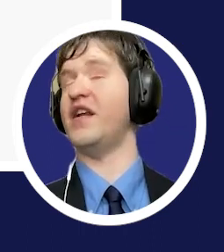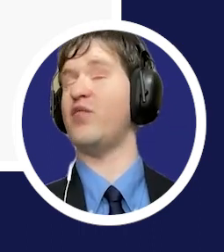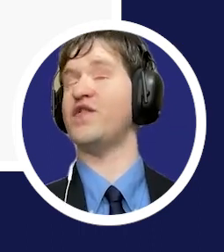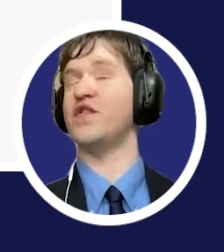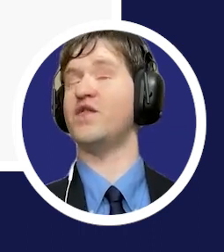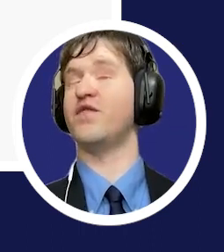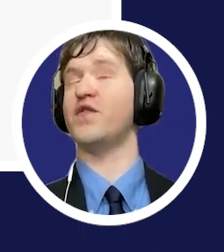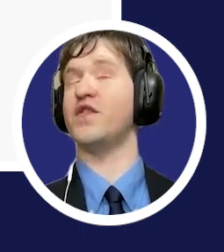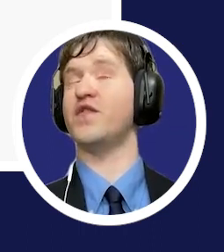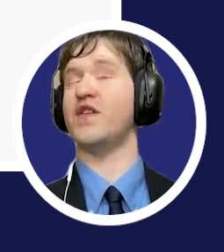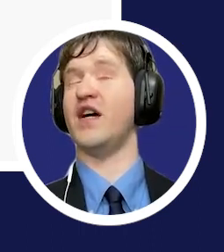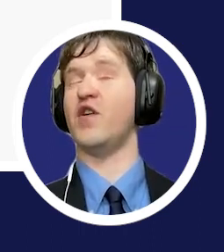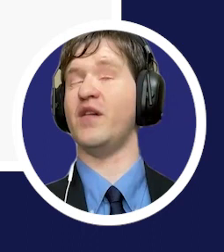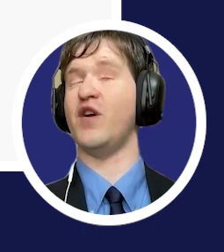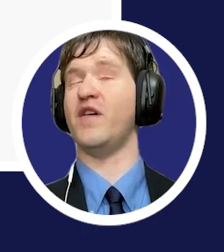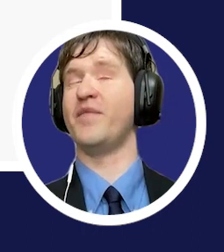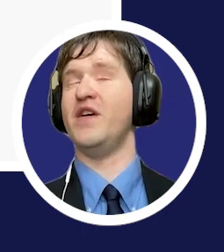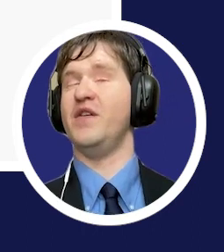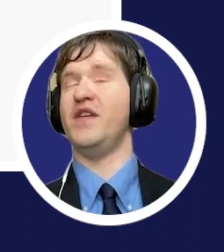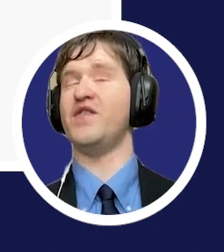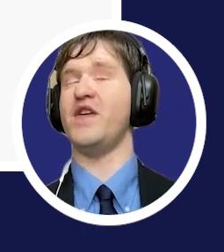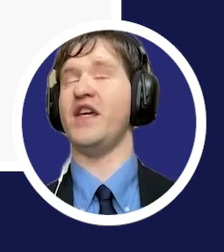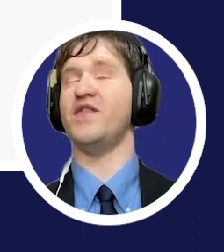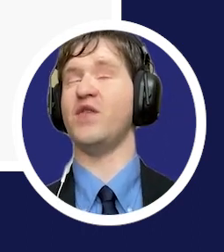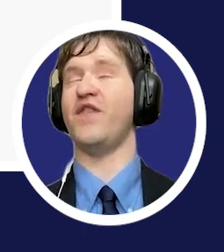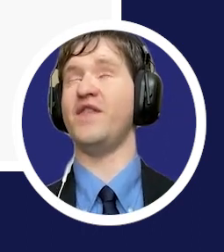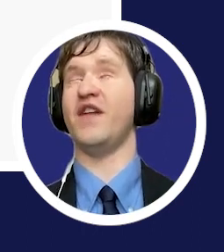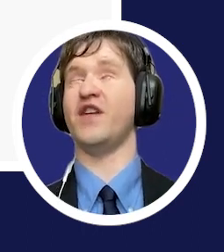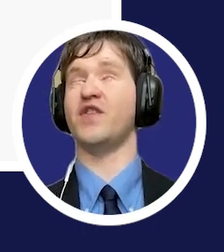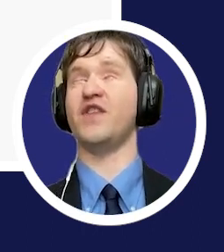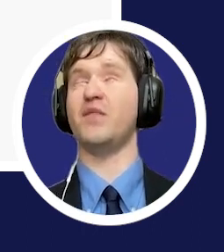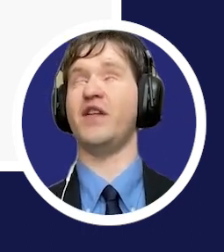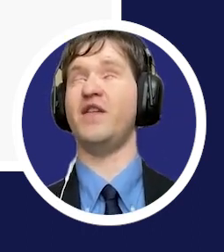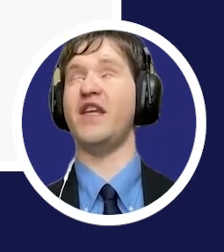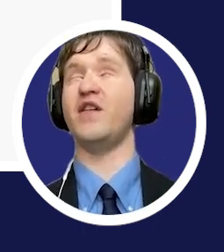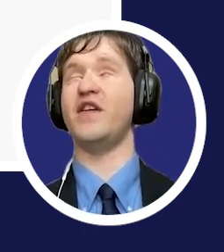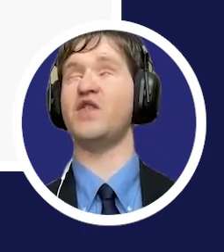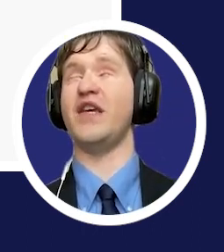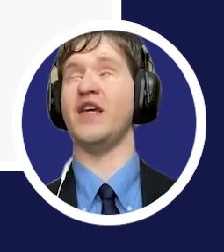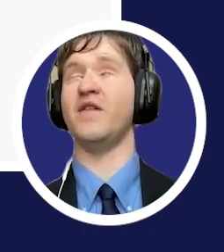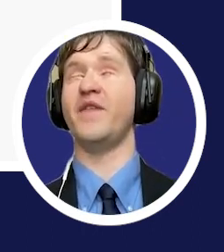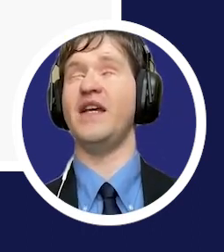and Albertson's versus Kirkingburg. These three cases refined the definition of disability, legally speaking,